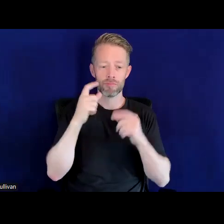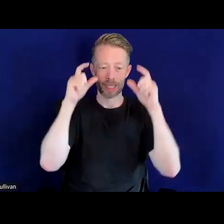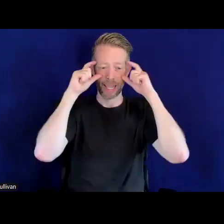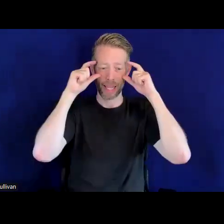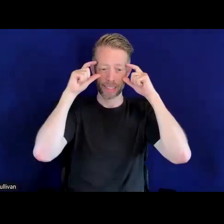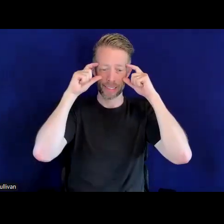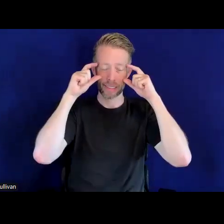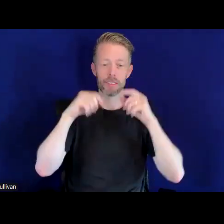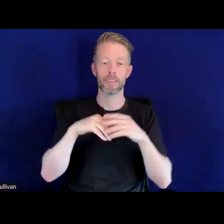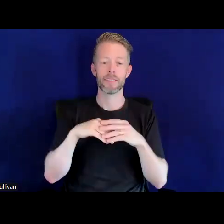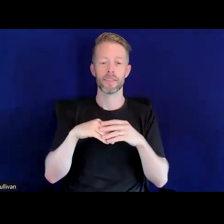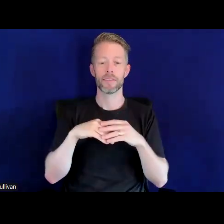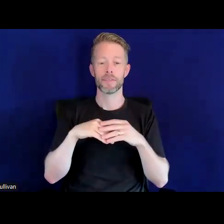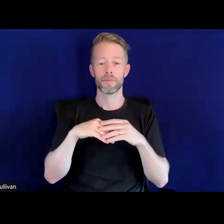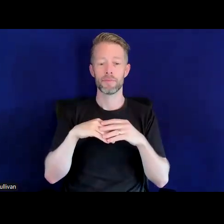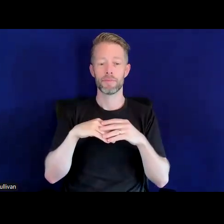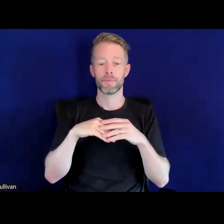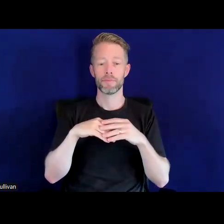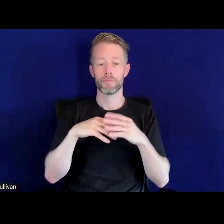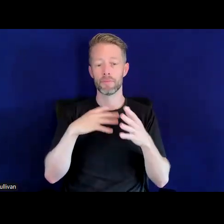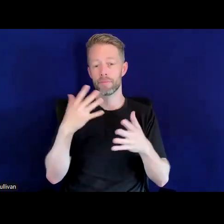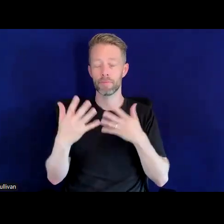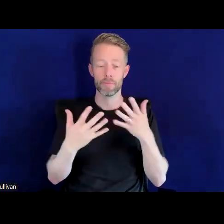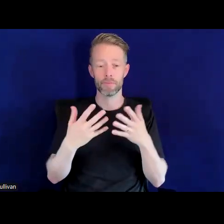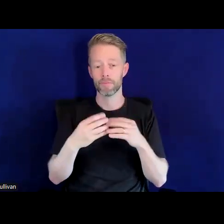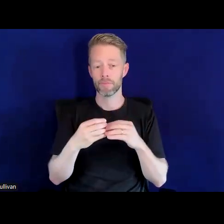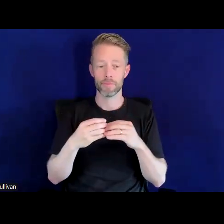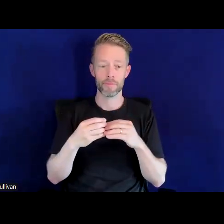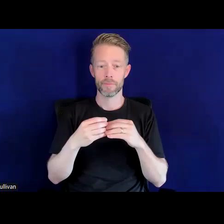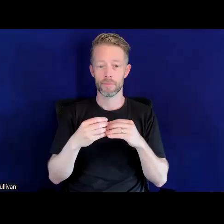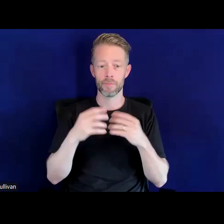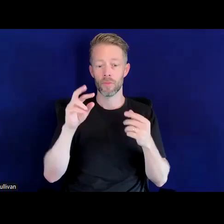glasses, but you know, I can see